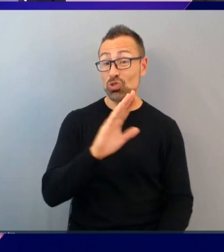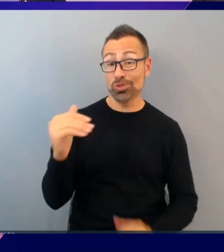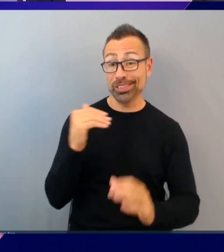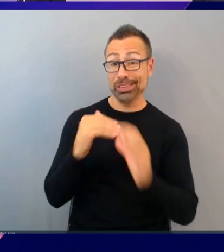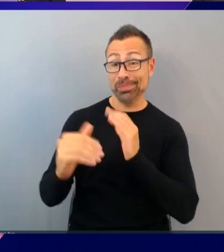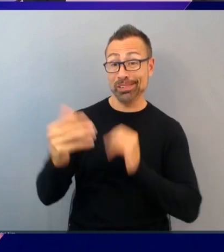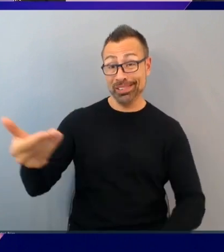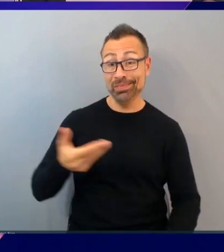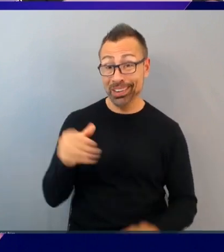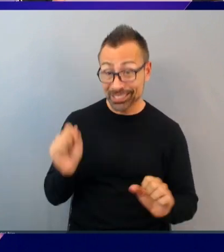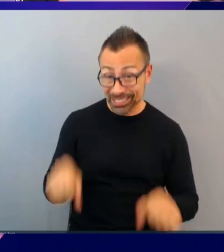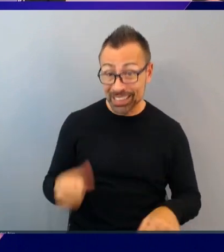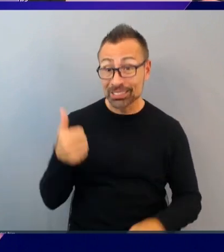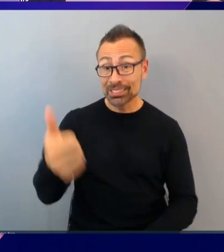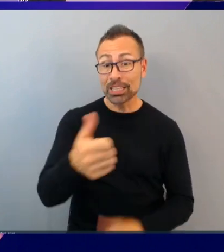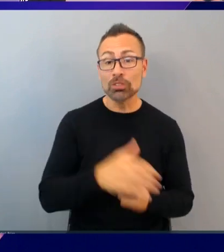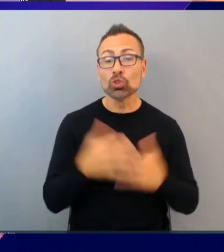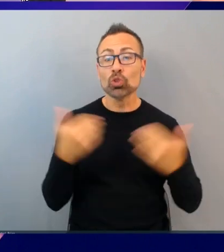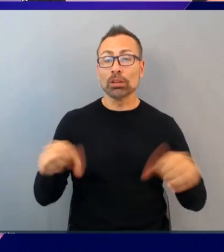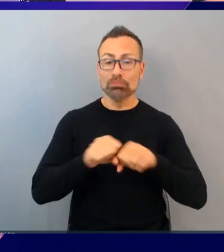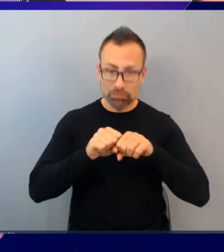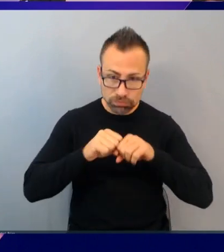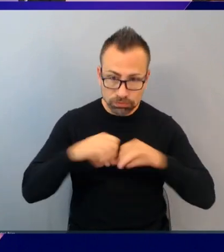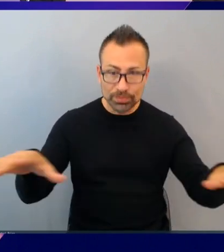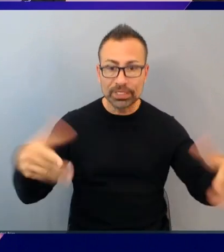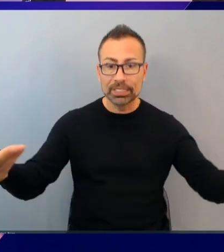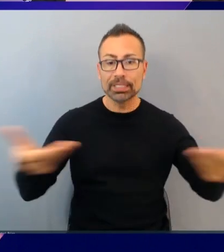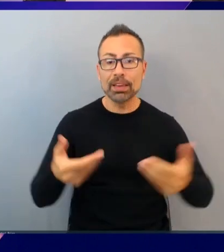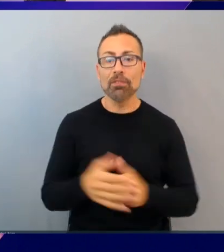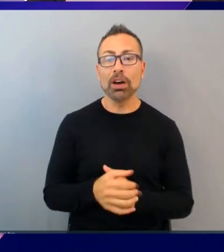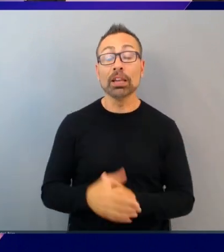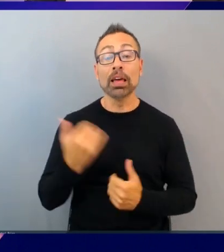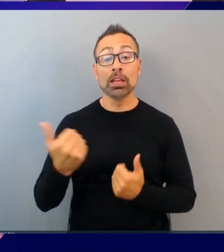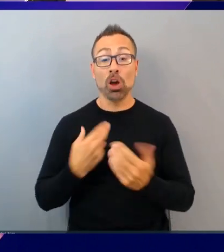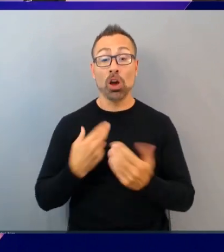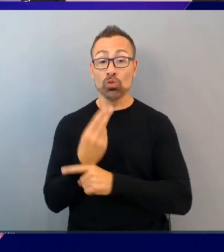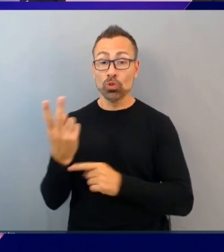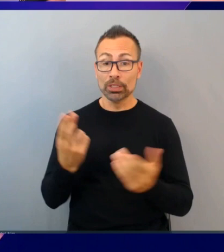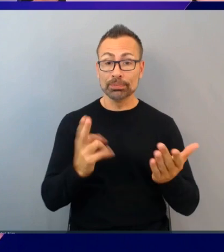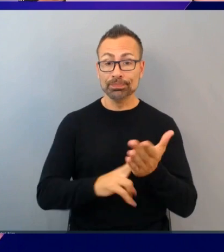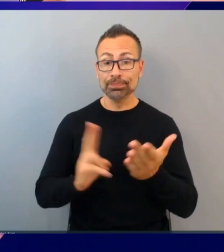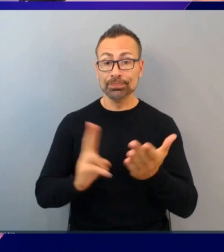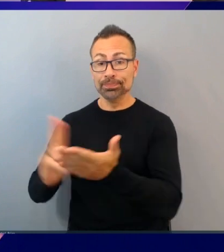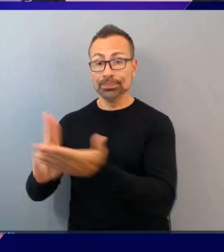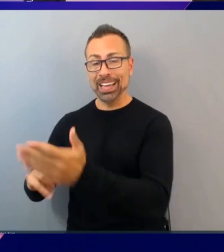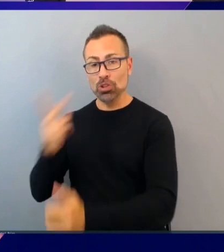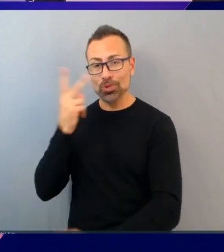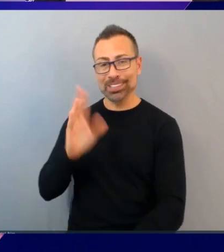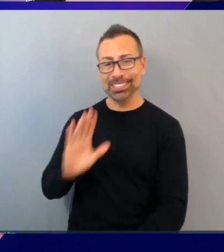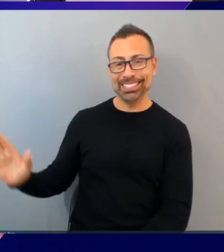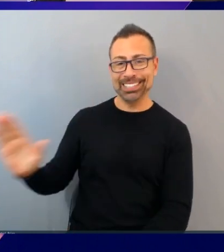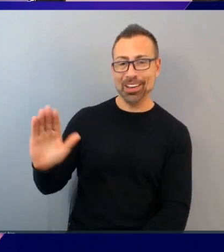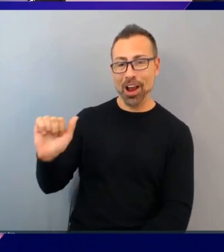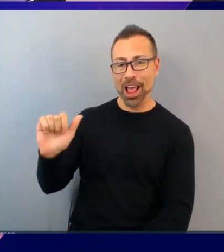once those users click into that, they've now created their account and we can see those aliases that they've created. [Dani] All right. Those are going to be AWS Player accounts